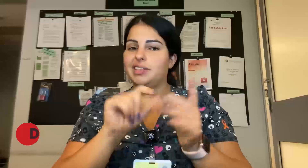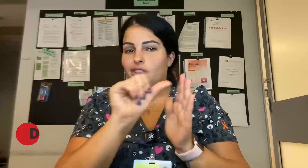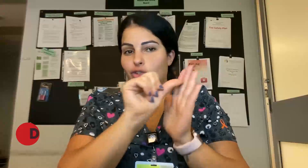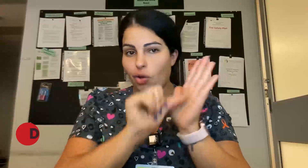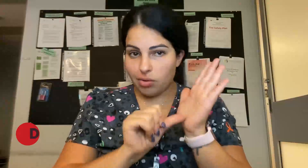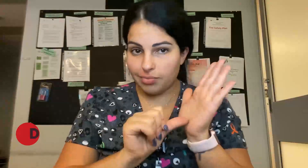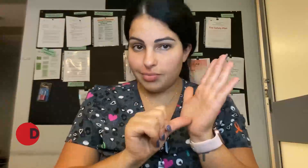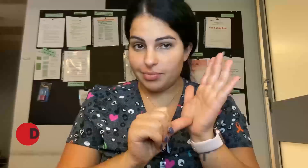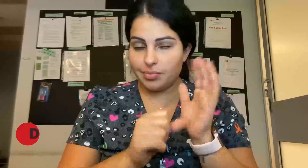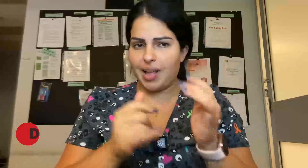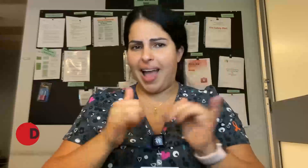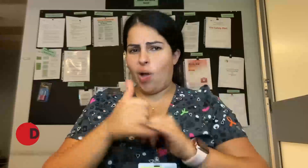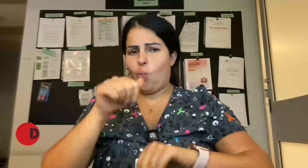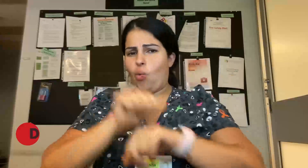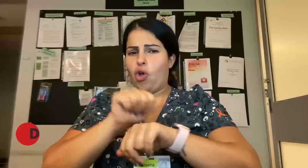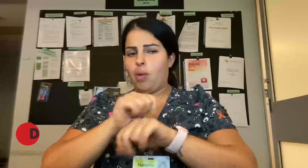Surgery. How does it work?